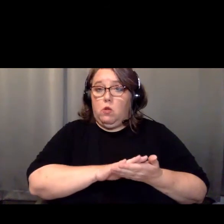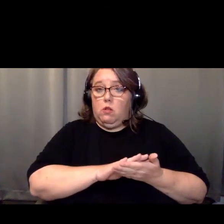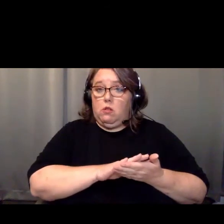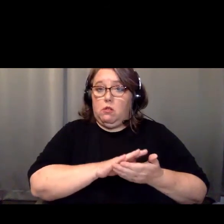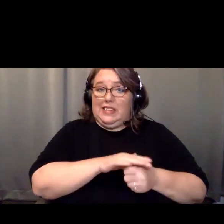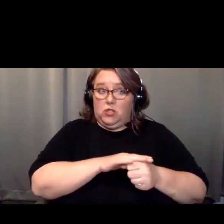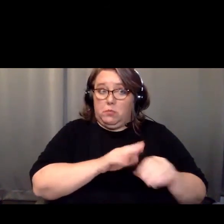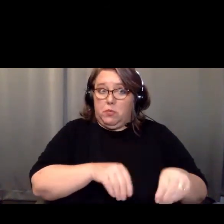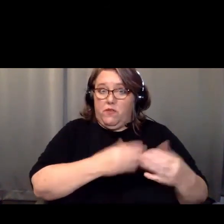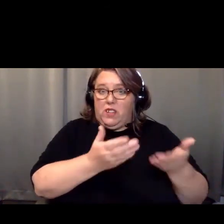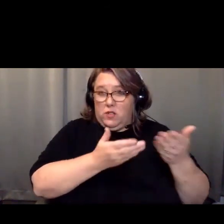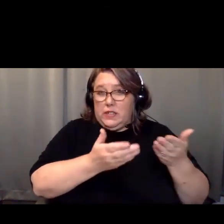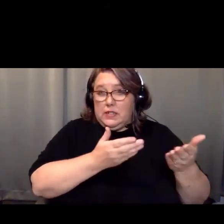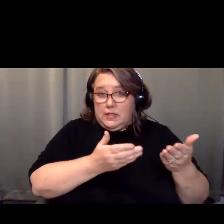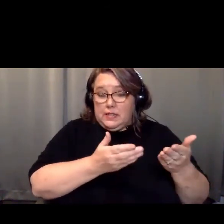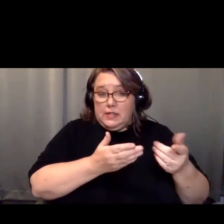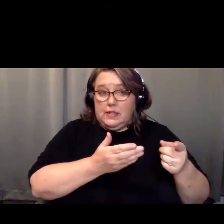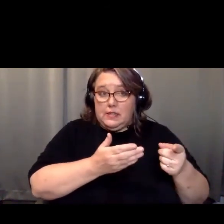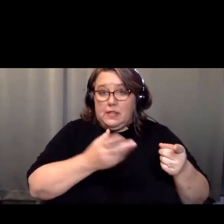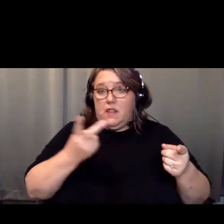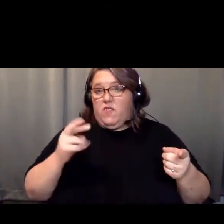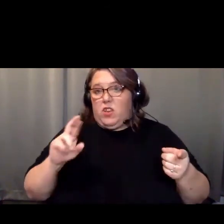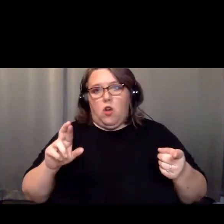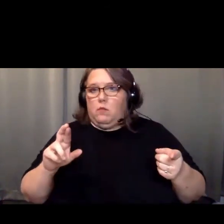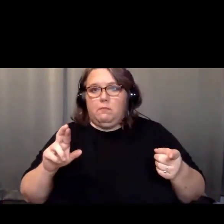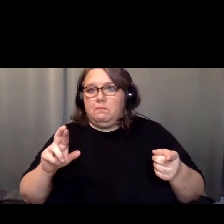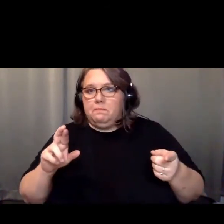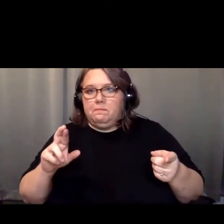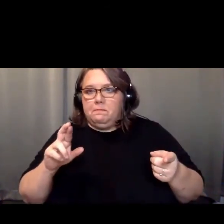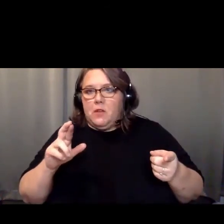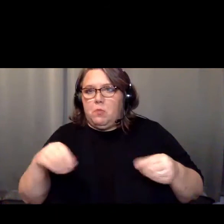or services that may not be provided by vocational rehabilitation and vice versa.